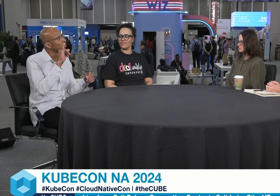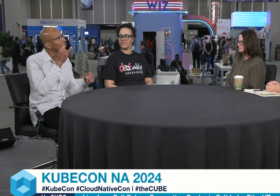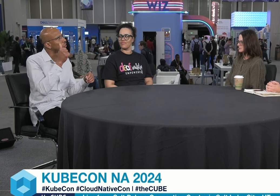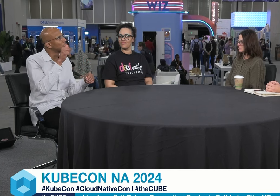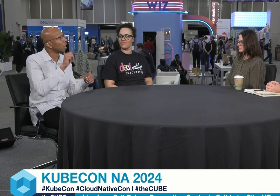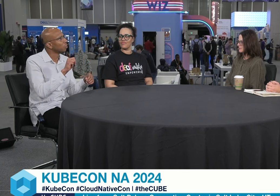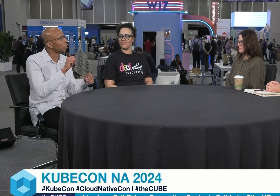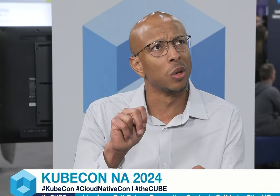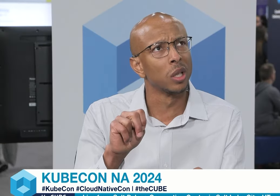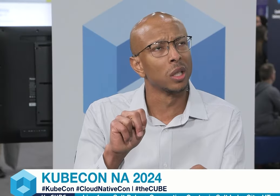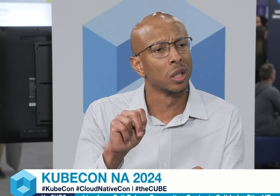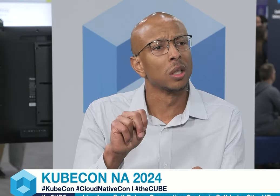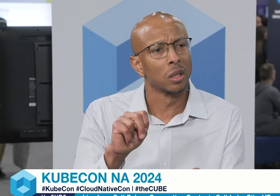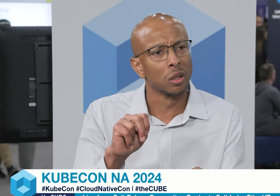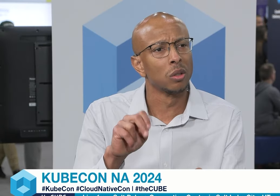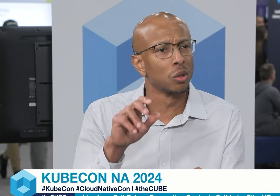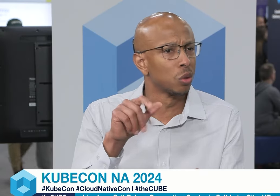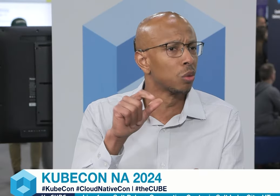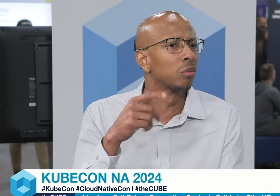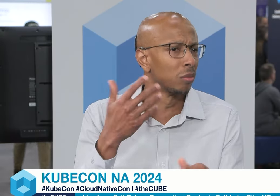saw was back in January